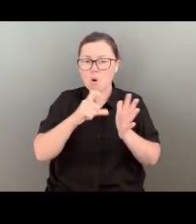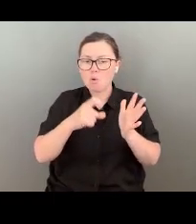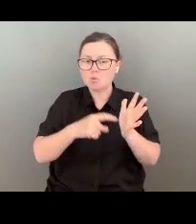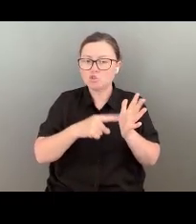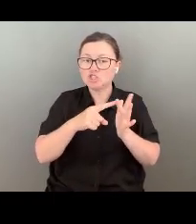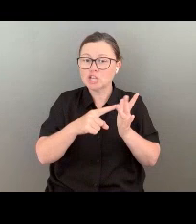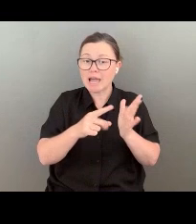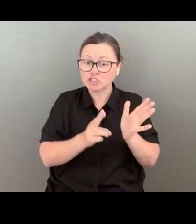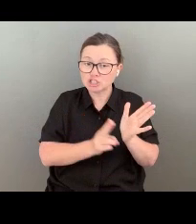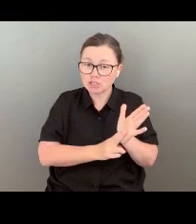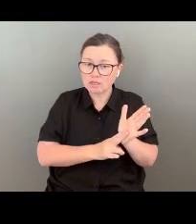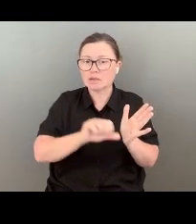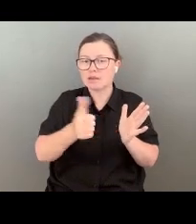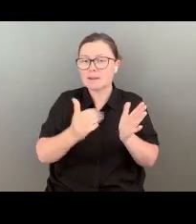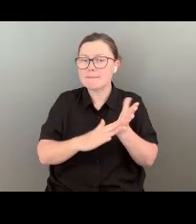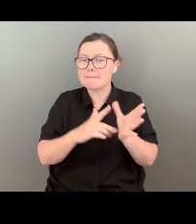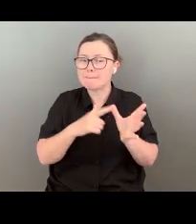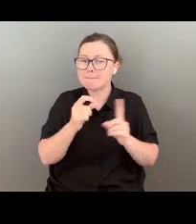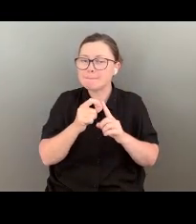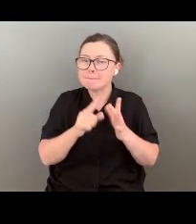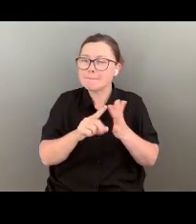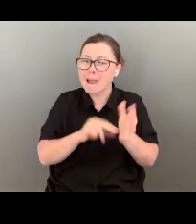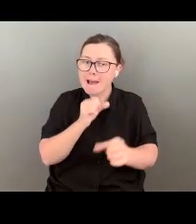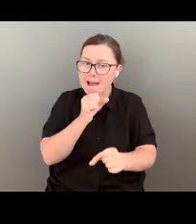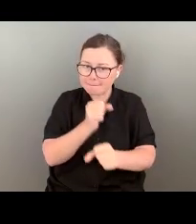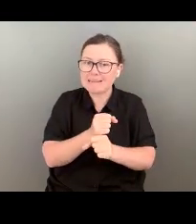Which is essentially, mapping